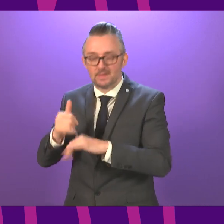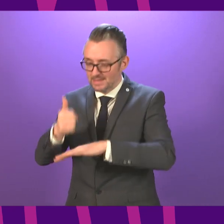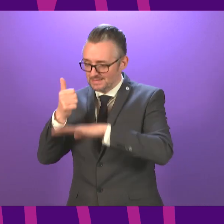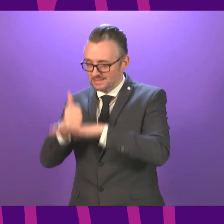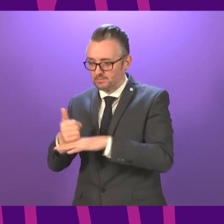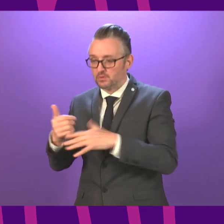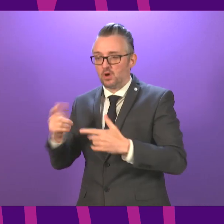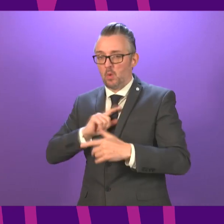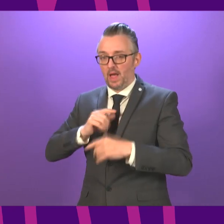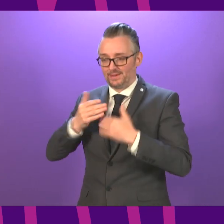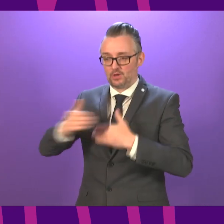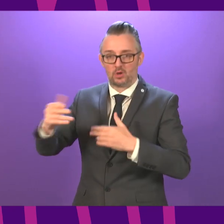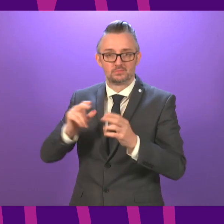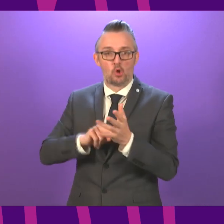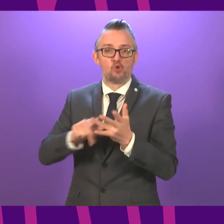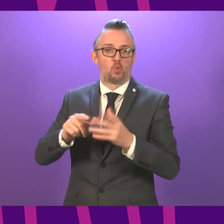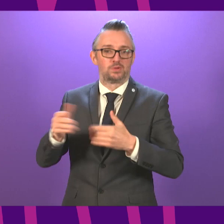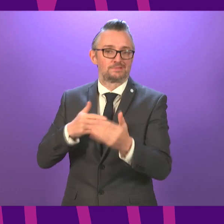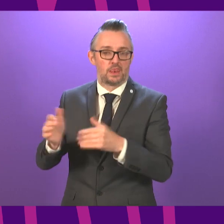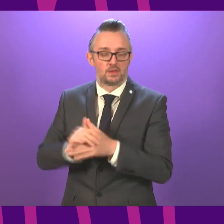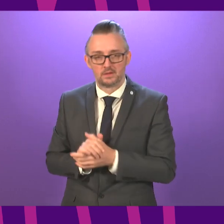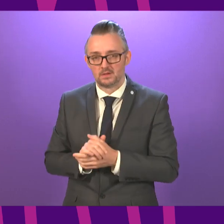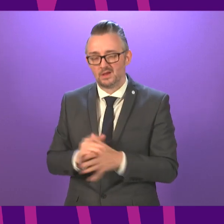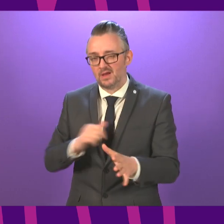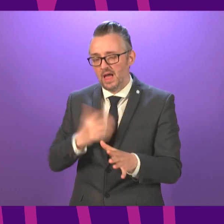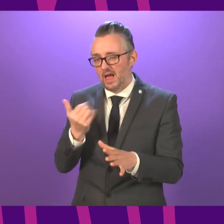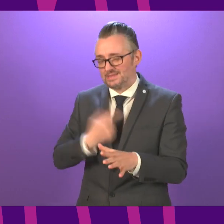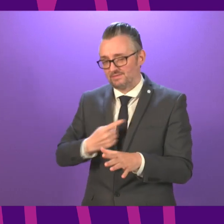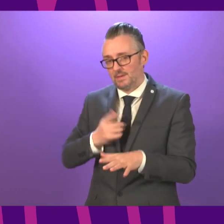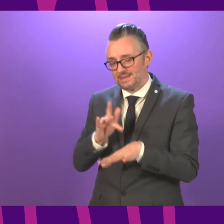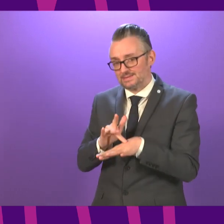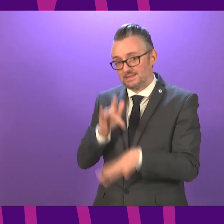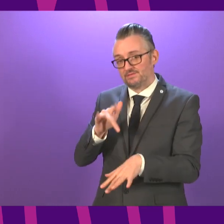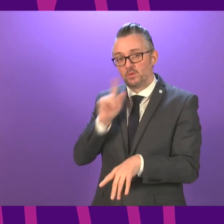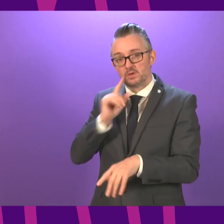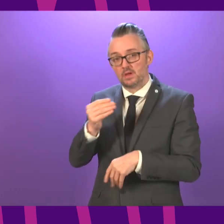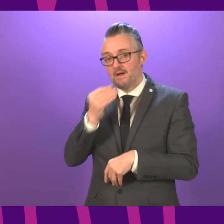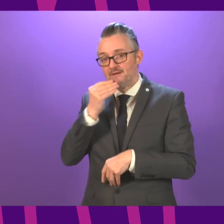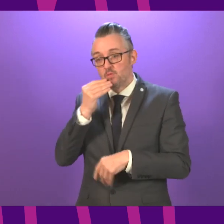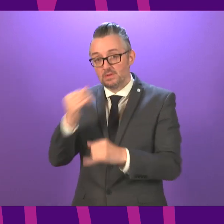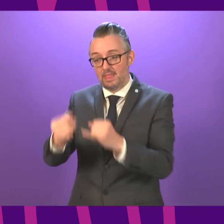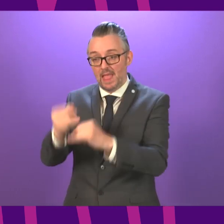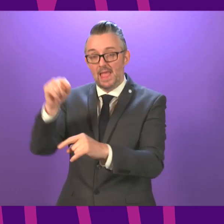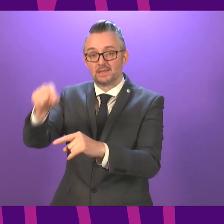We are particularly sensitive to issues arising at the end of food chains, many of which terminate in rural Scotland, even though they start